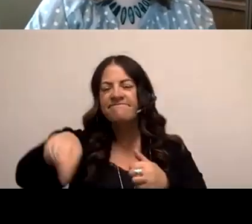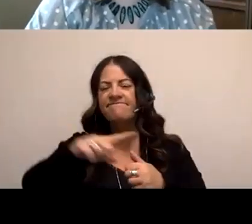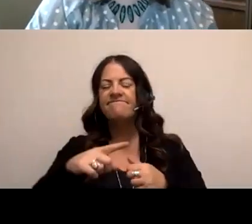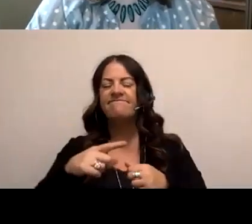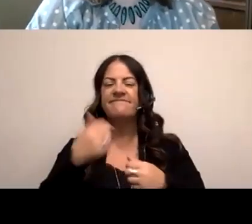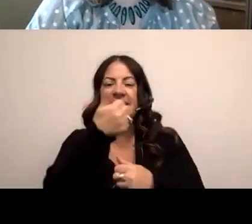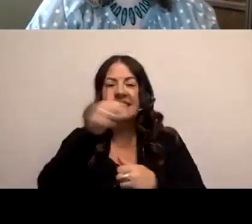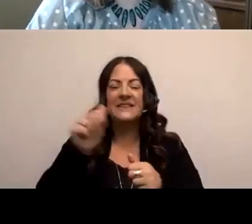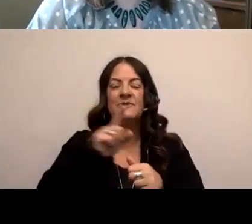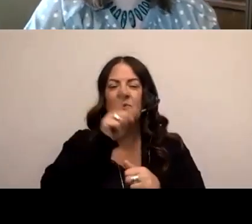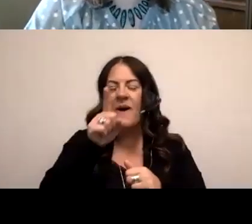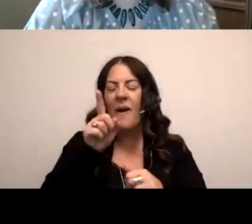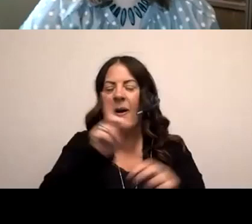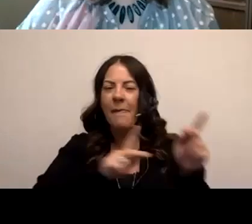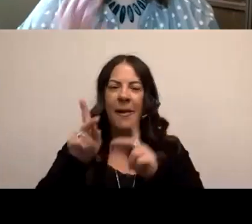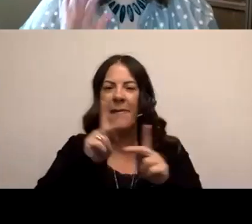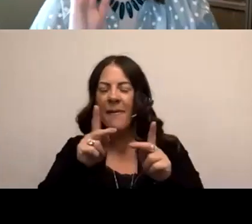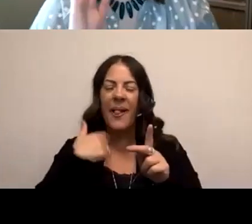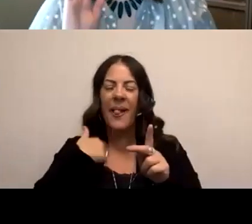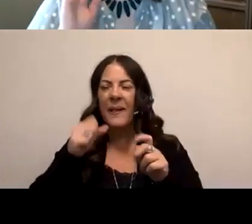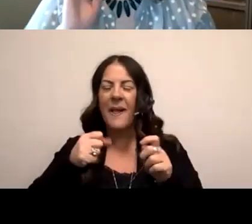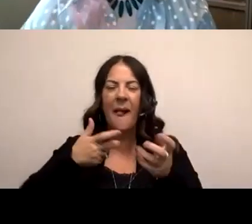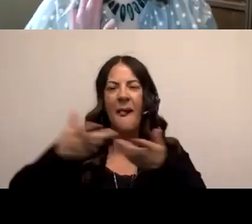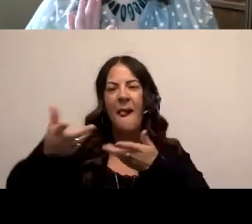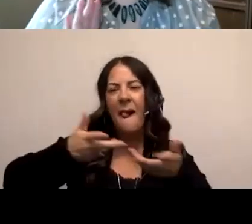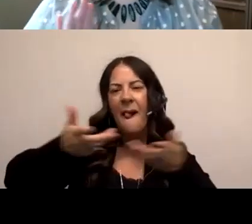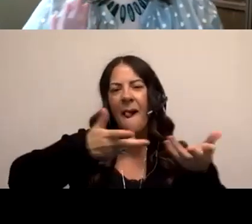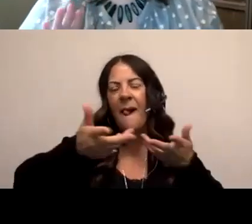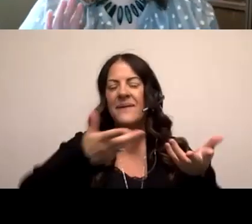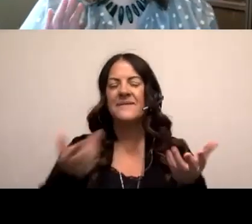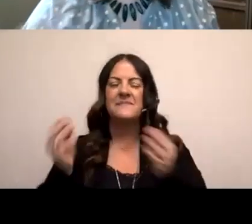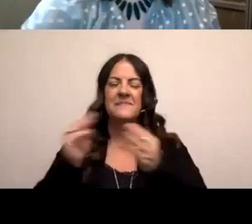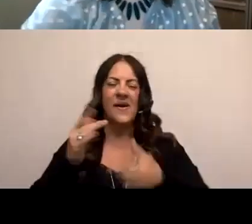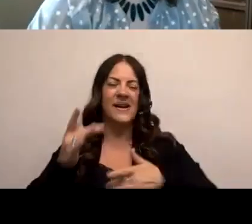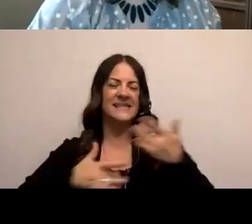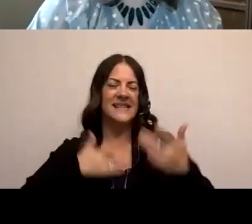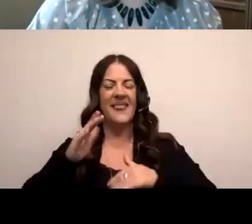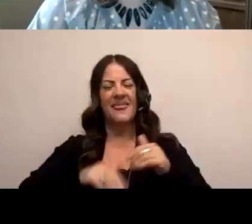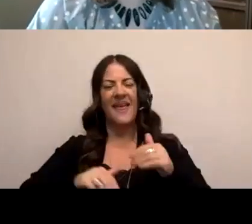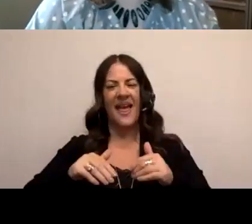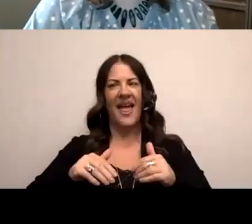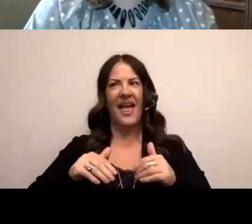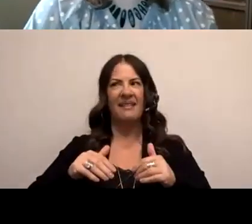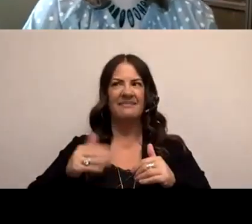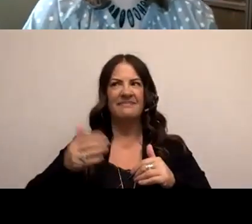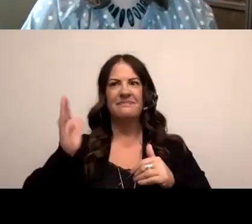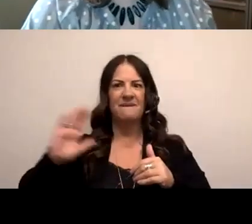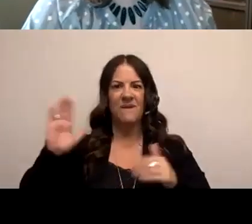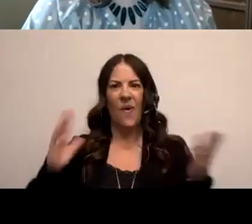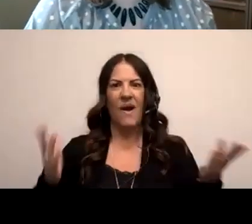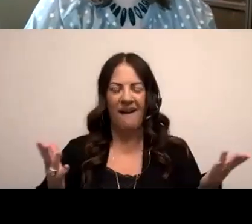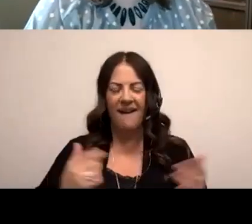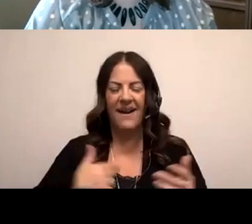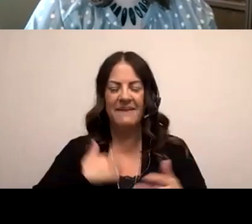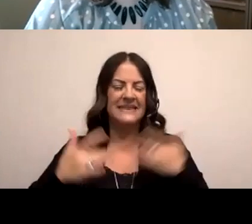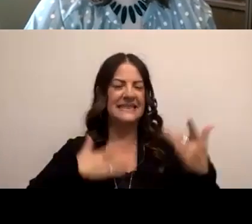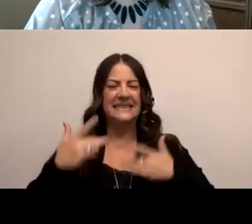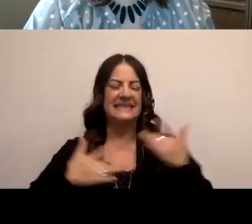REAL PEOPLE IS WAY MORE EXCITING THAN IT USED TO BE. SO I'M SUPER EXCITED TO BE HERE. I